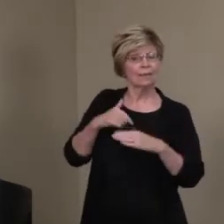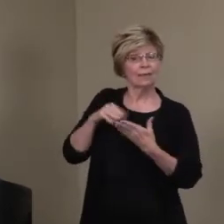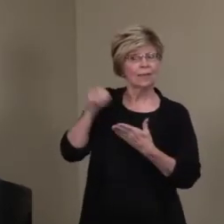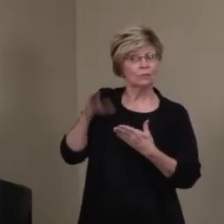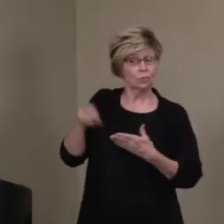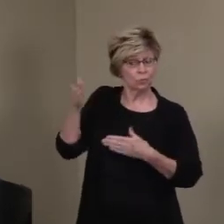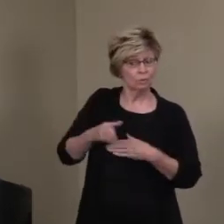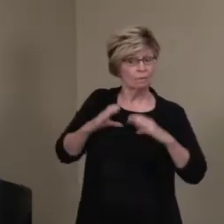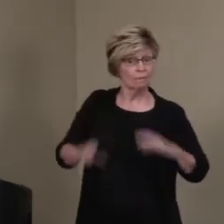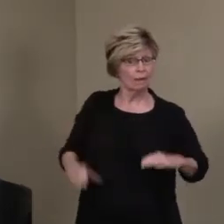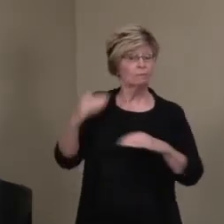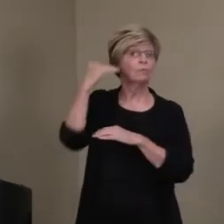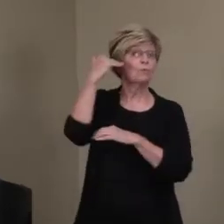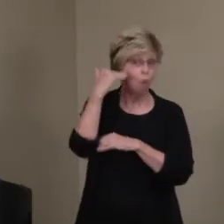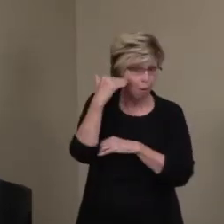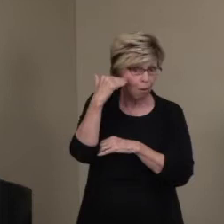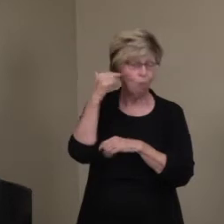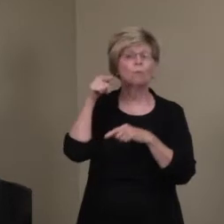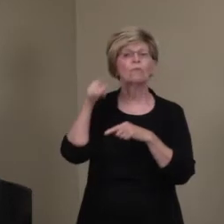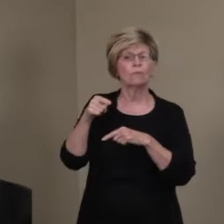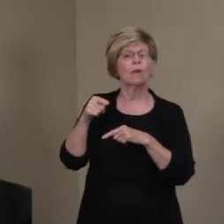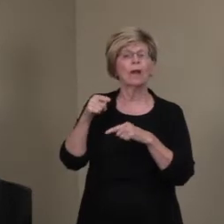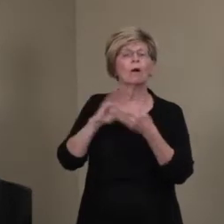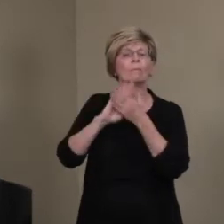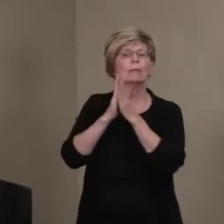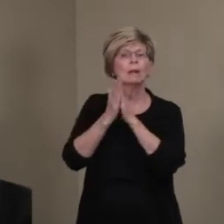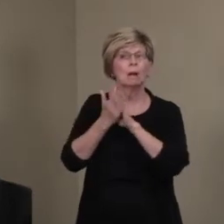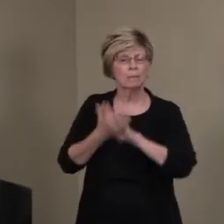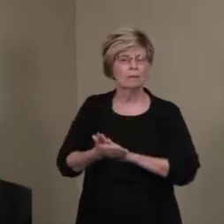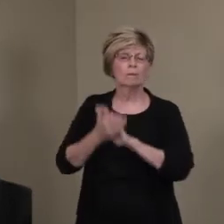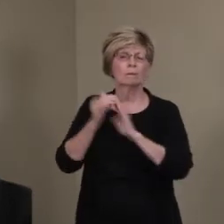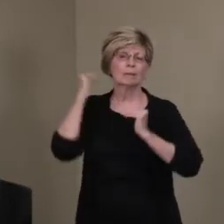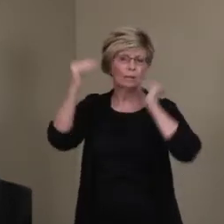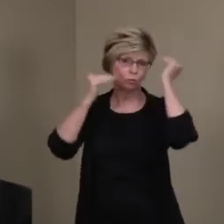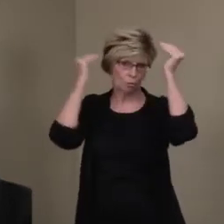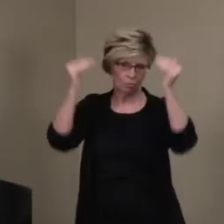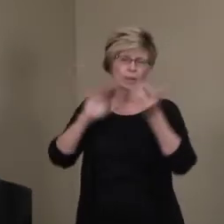parent sits down and explains that to a student and the student knows then they